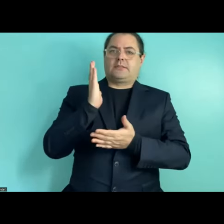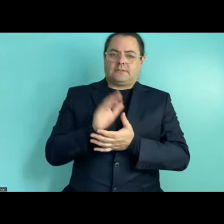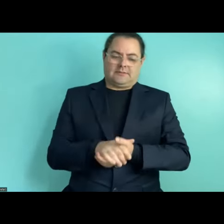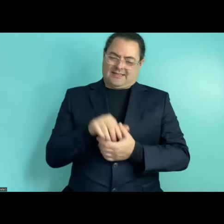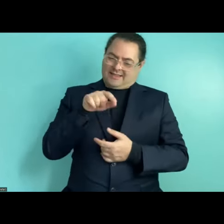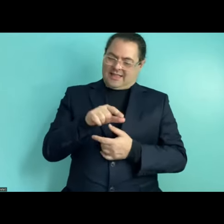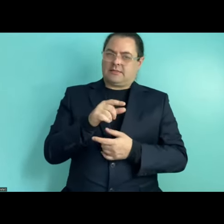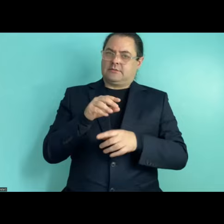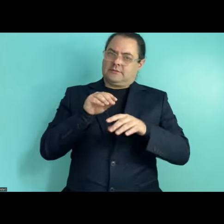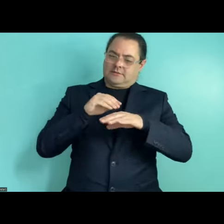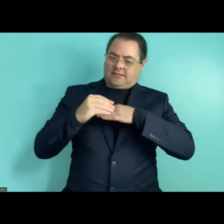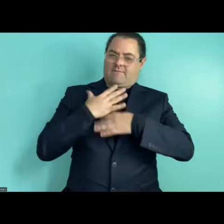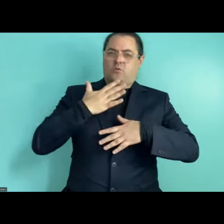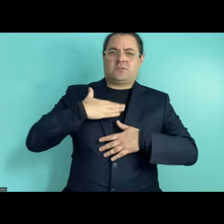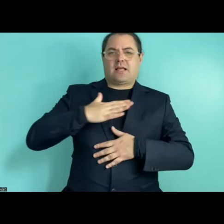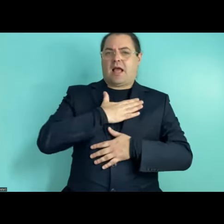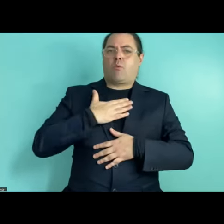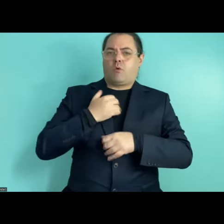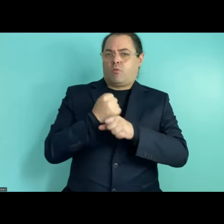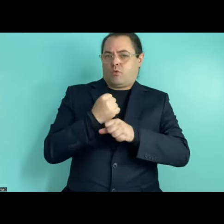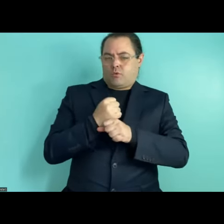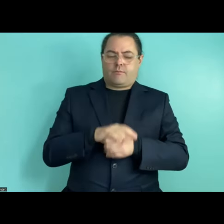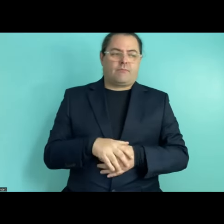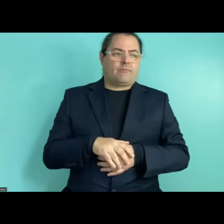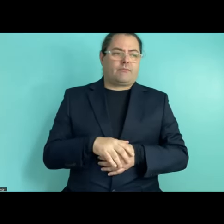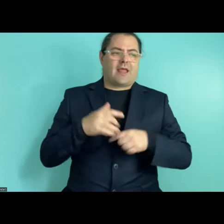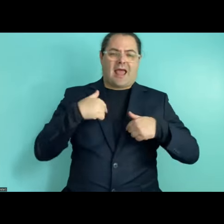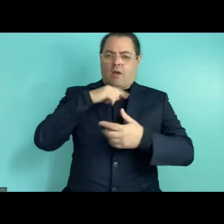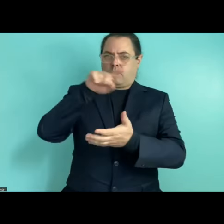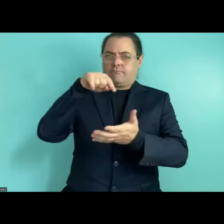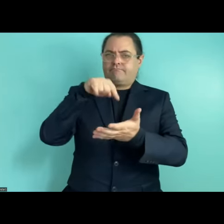and about the core area I jumped straight away into the Gold Coast area of the equation.